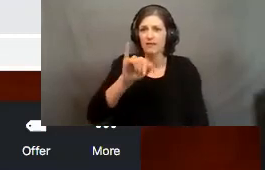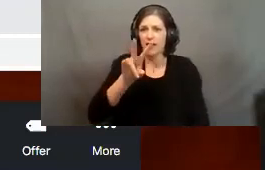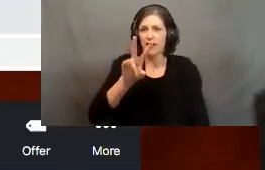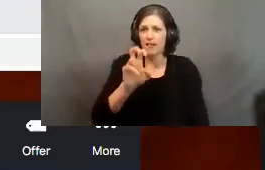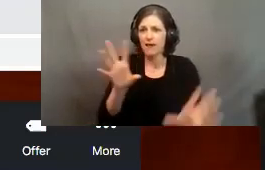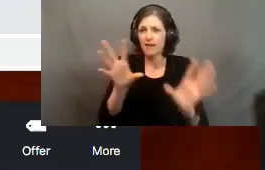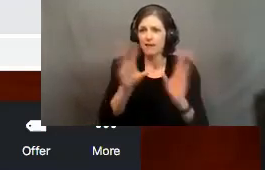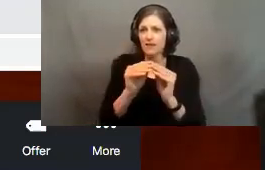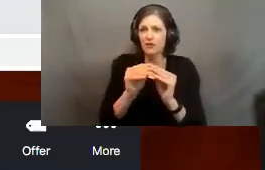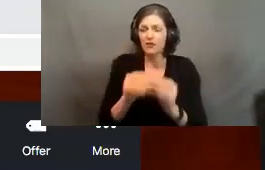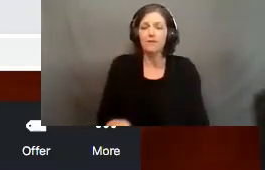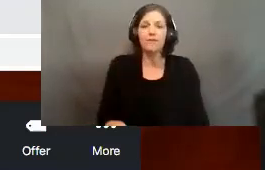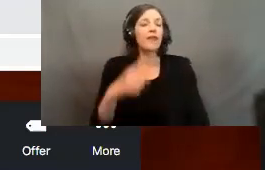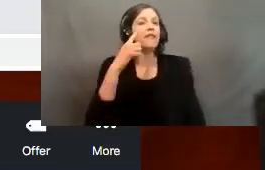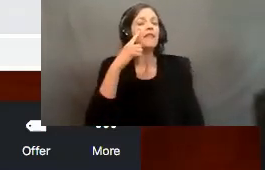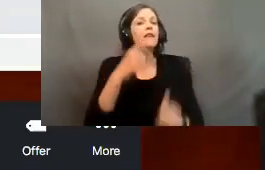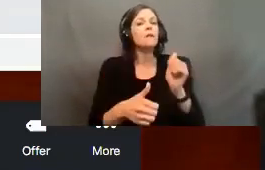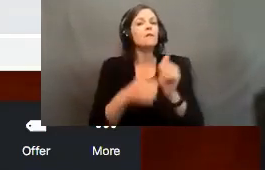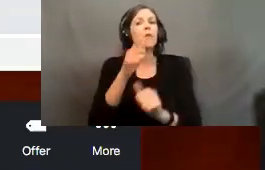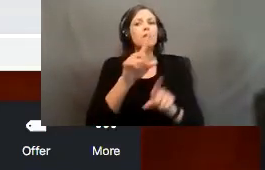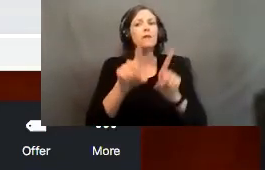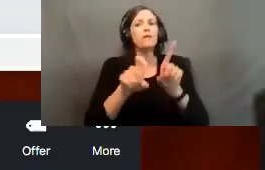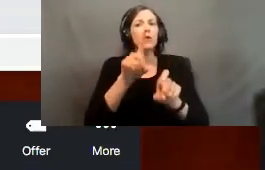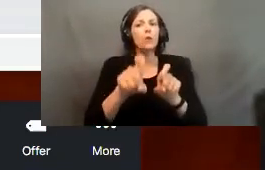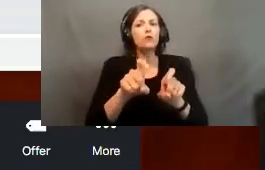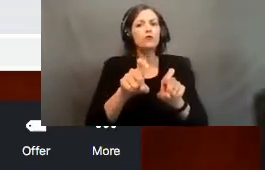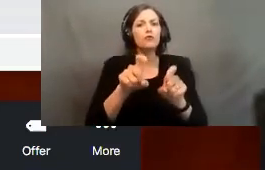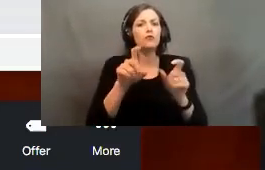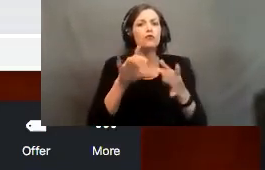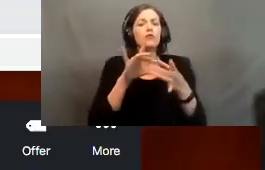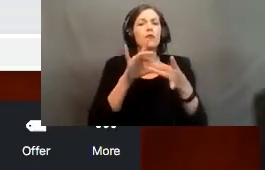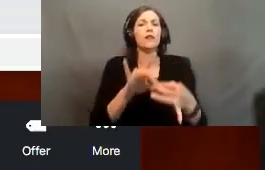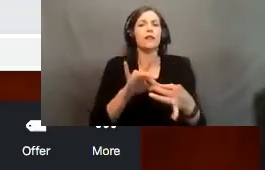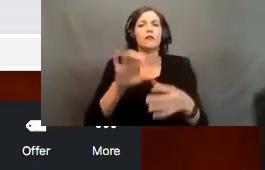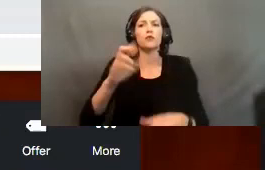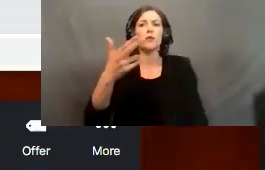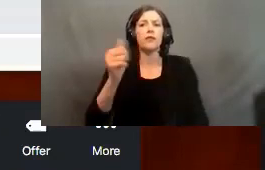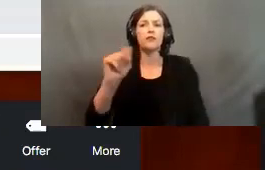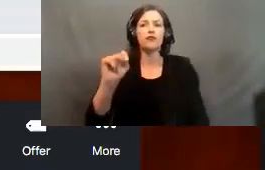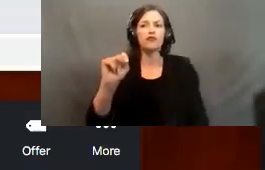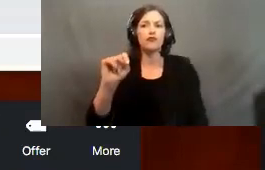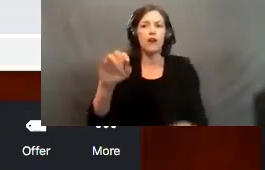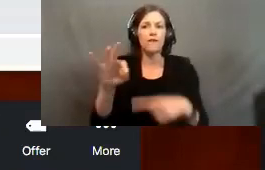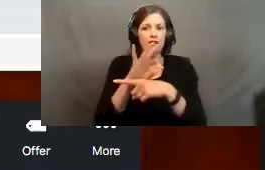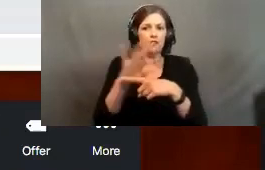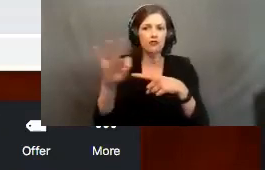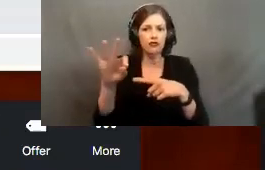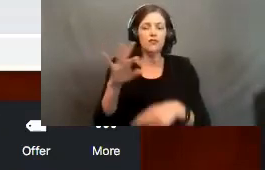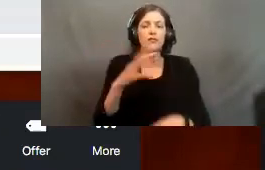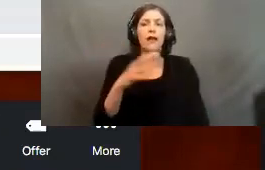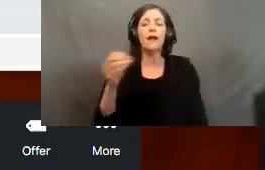12:38:28 >>MCKENZIE LORENZ: Main questions are regarding the chat function and if 12:38:32 people will be able